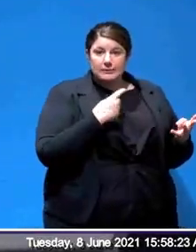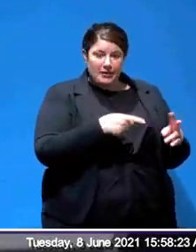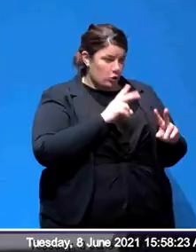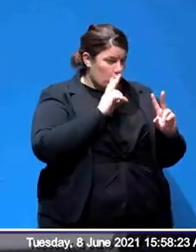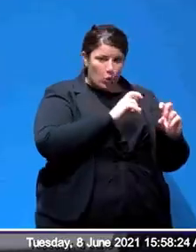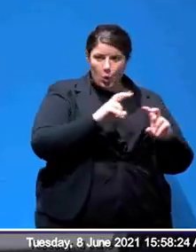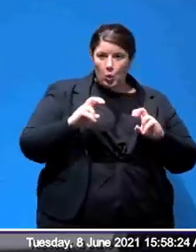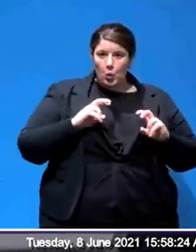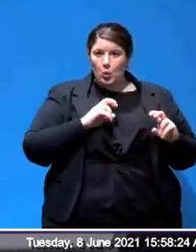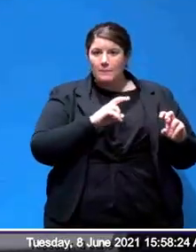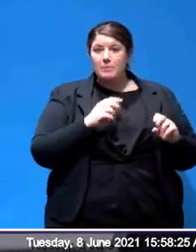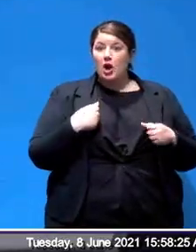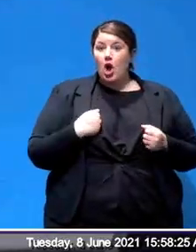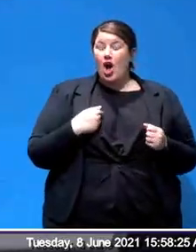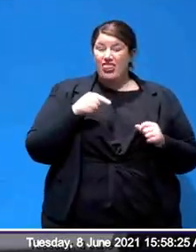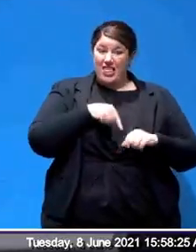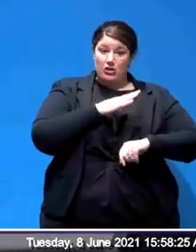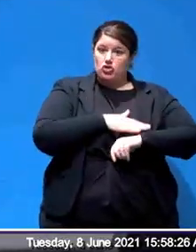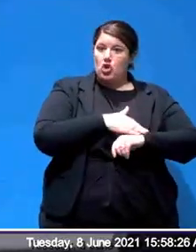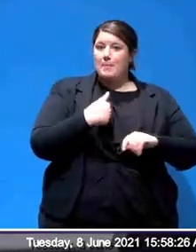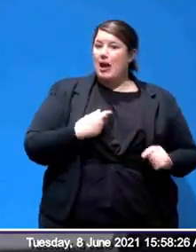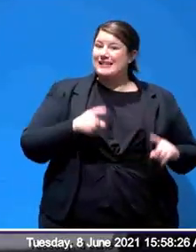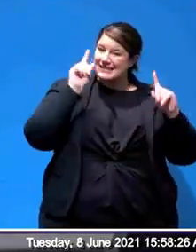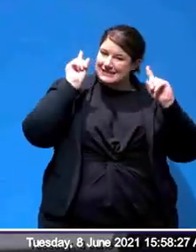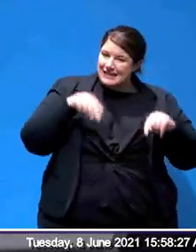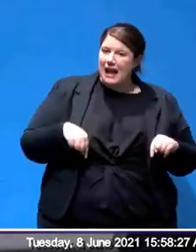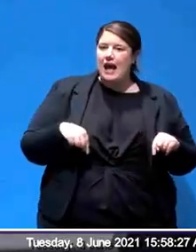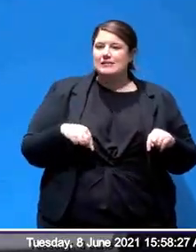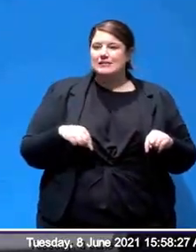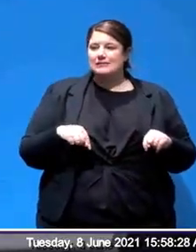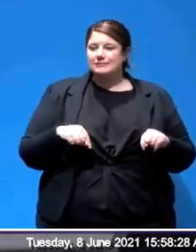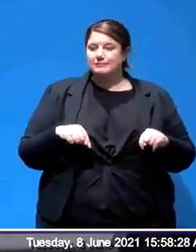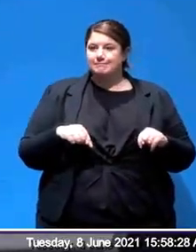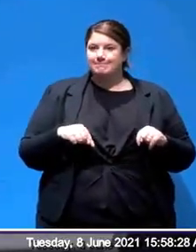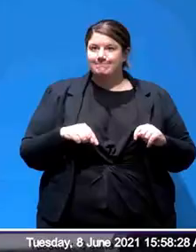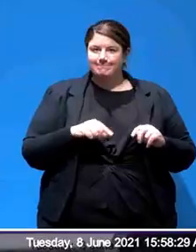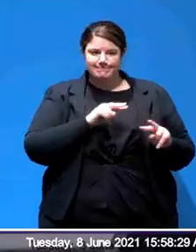Obviously I had started --- I had started looking at some of these things